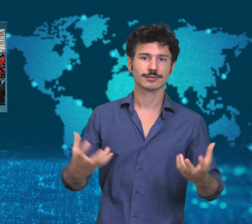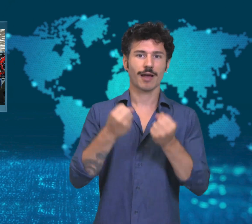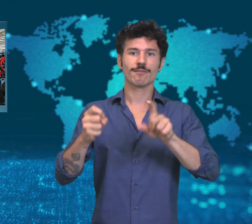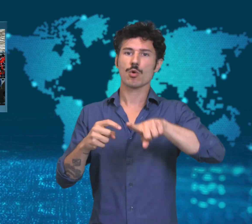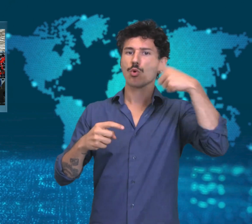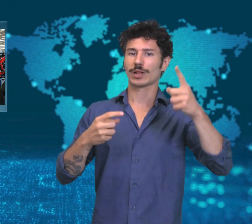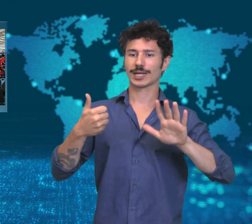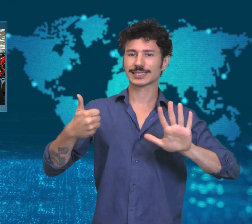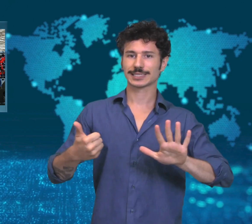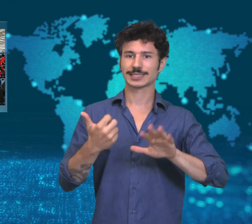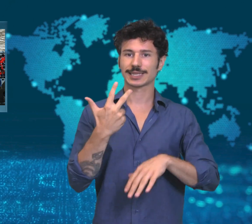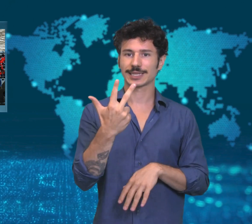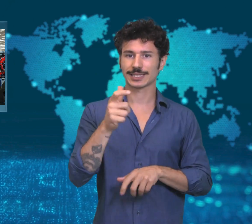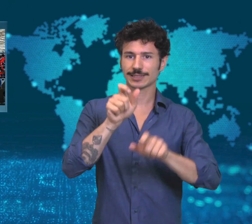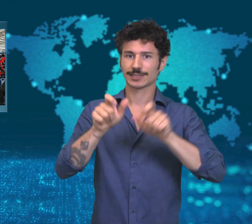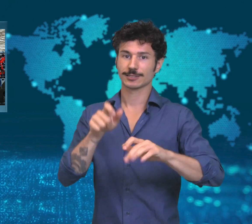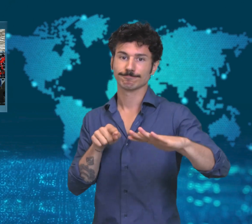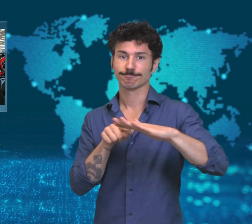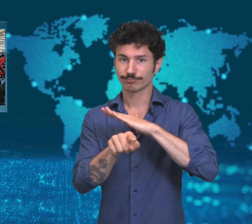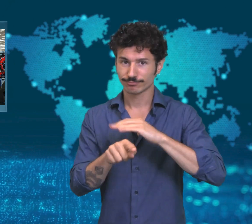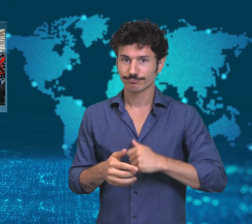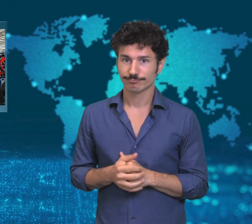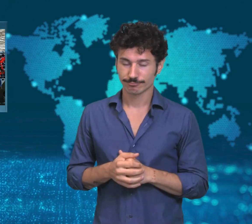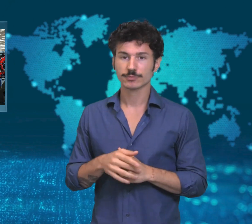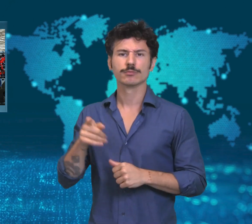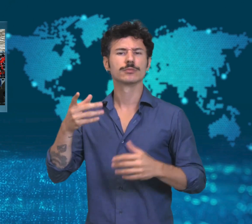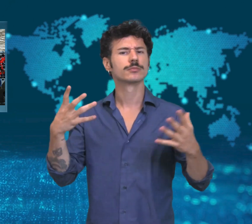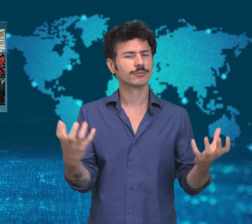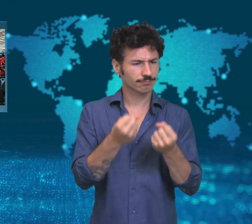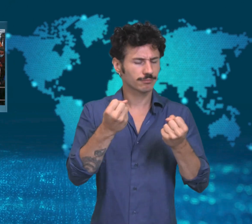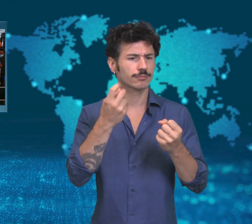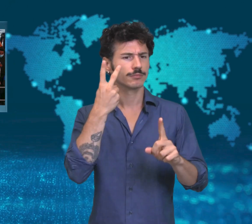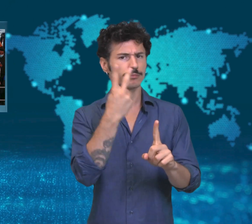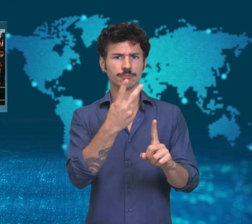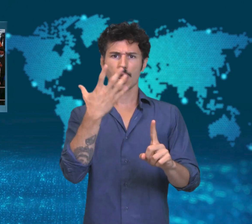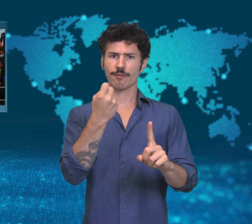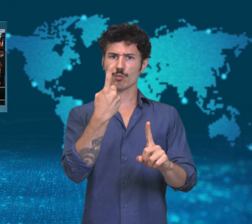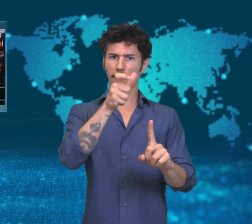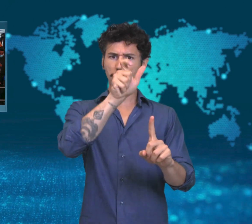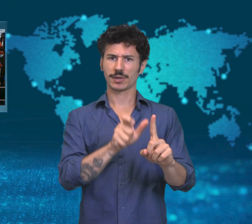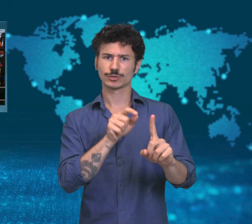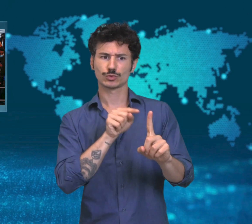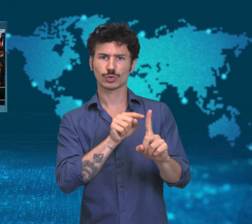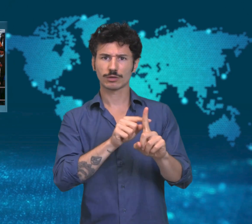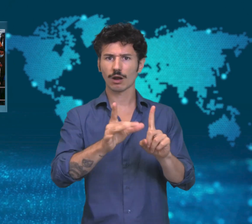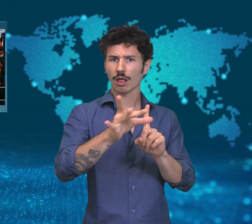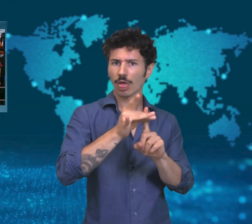When one of the migrants tested positive for COVID-19,